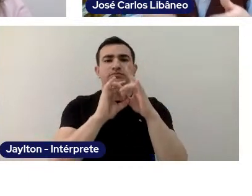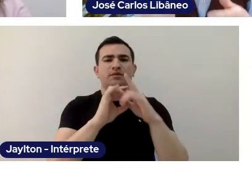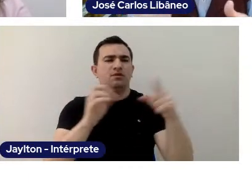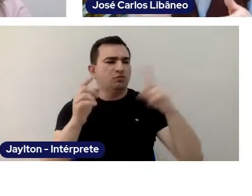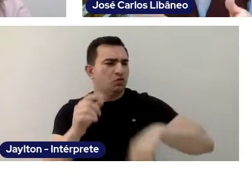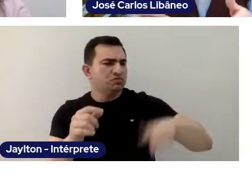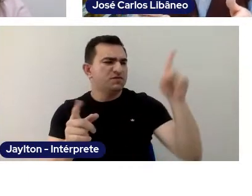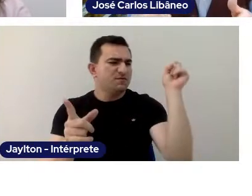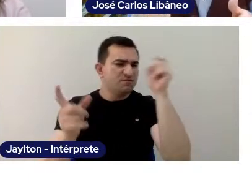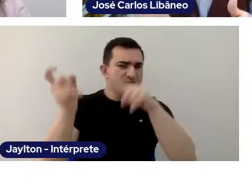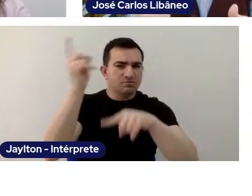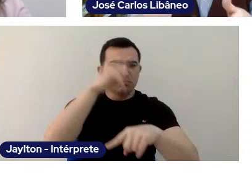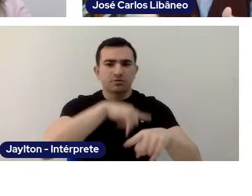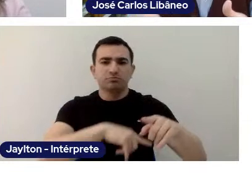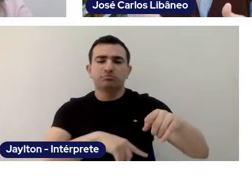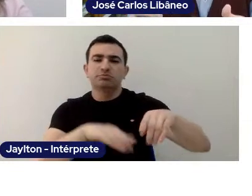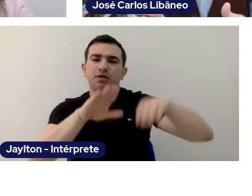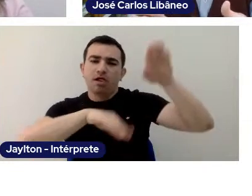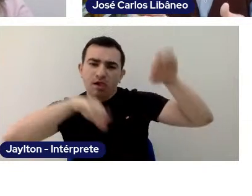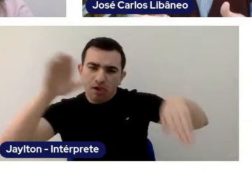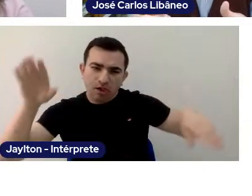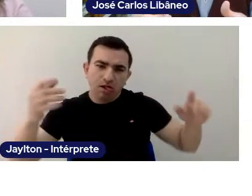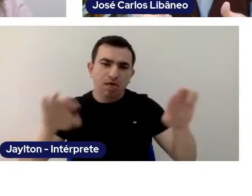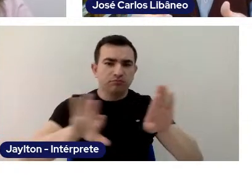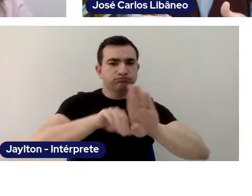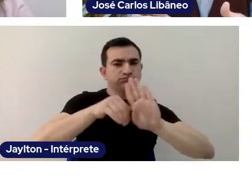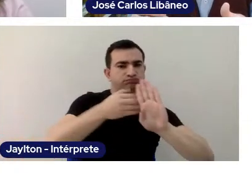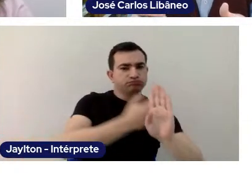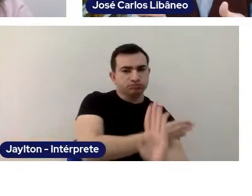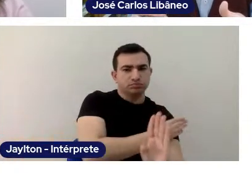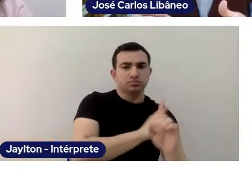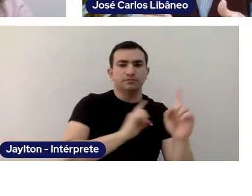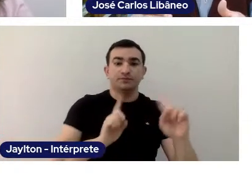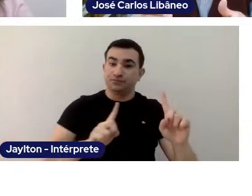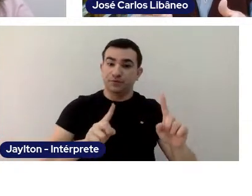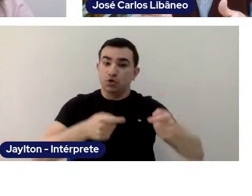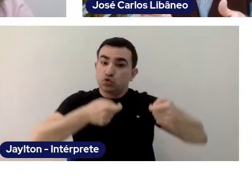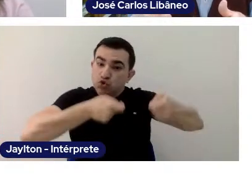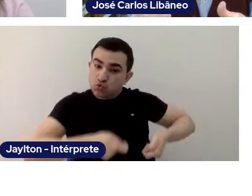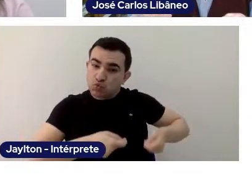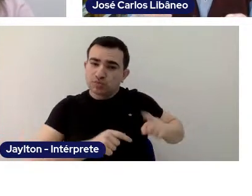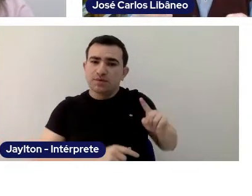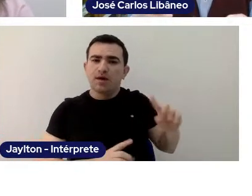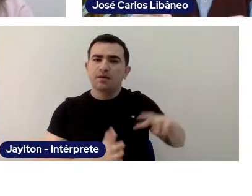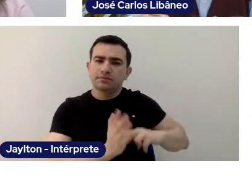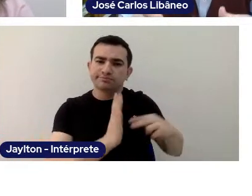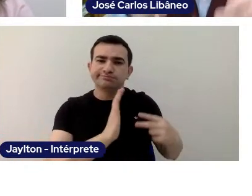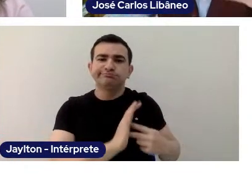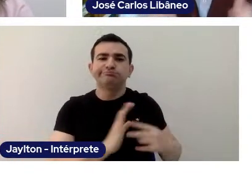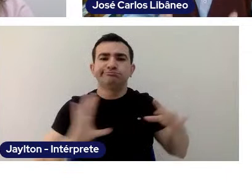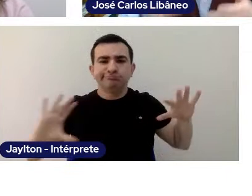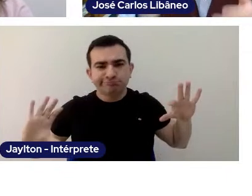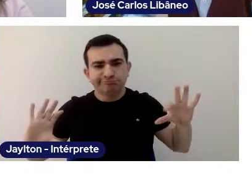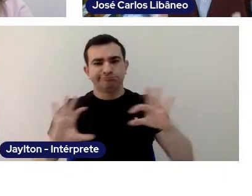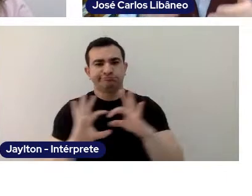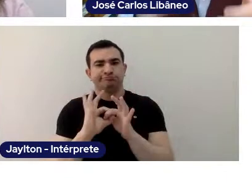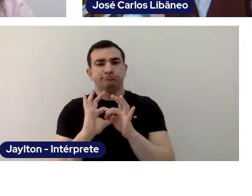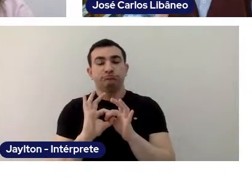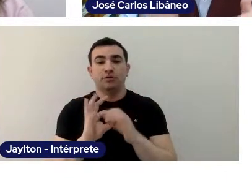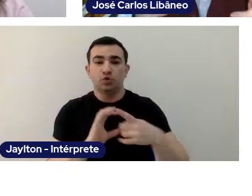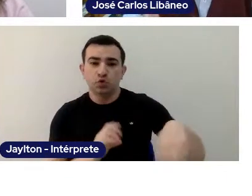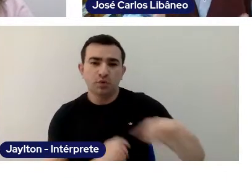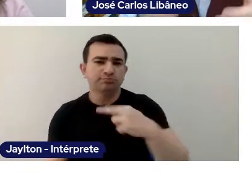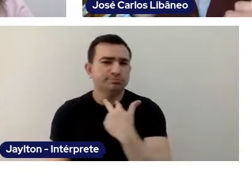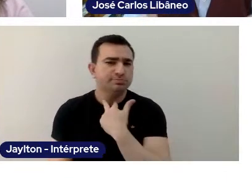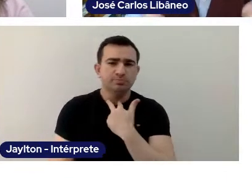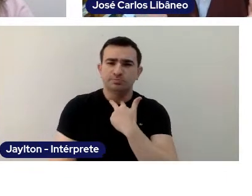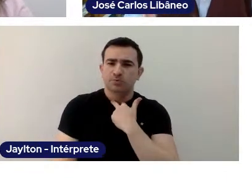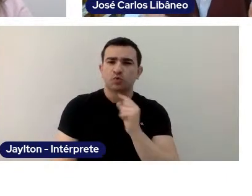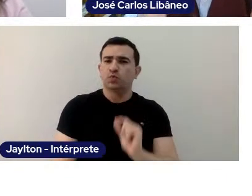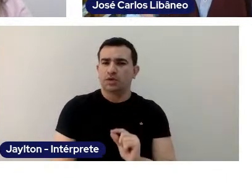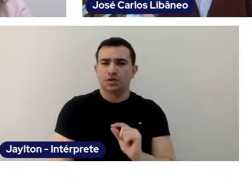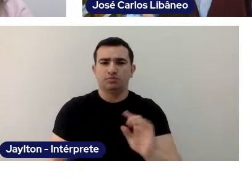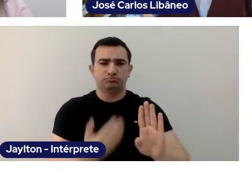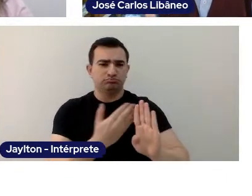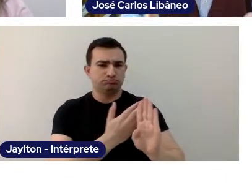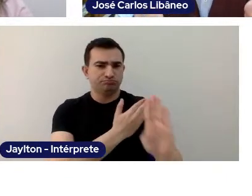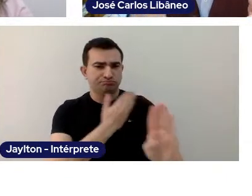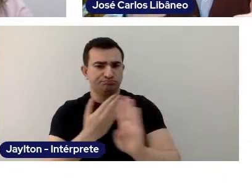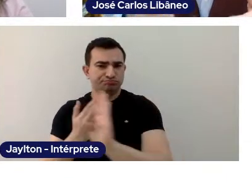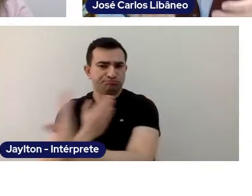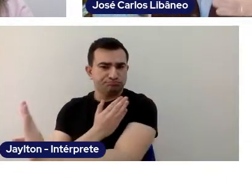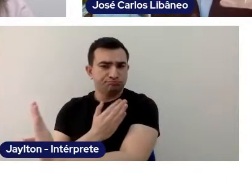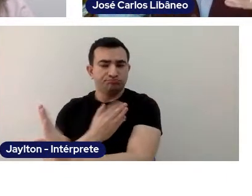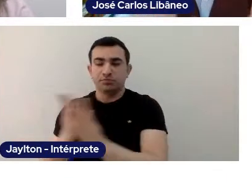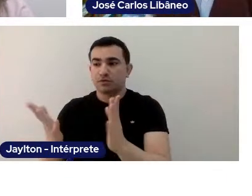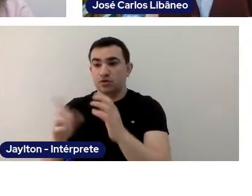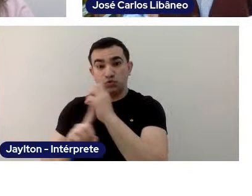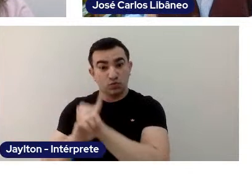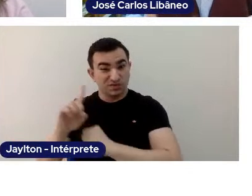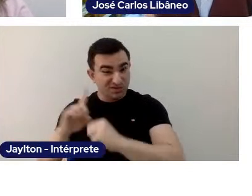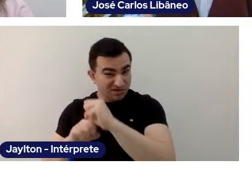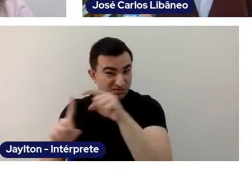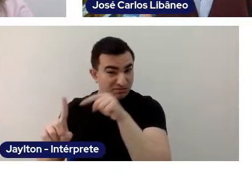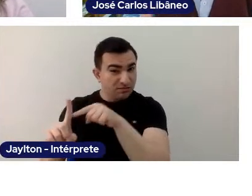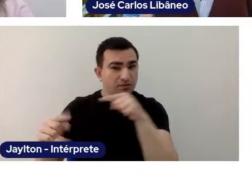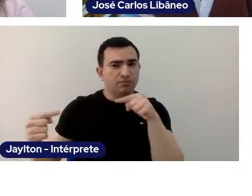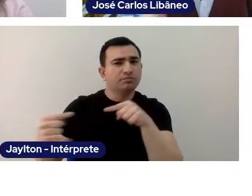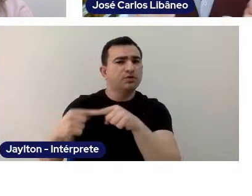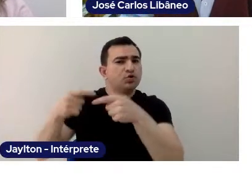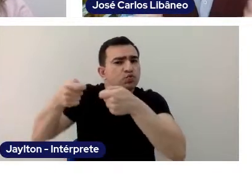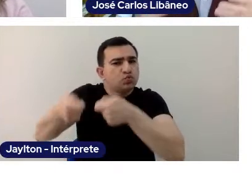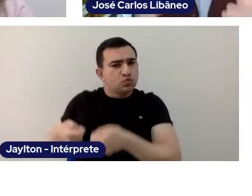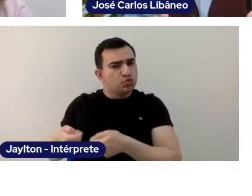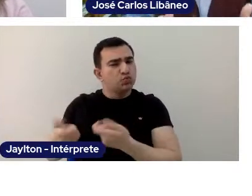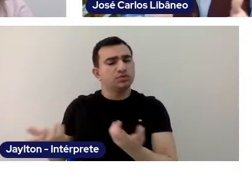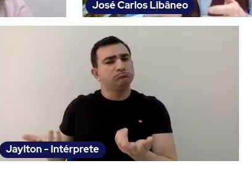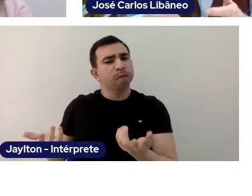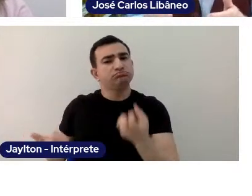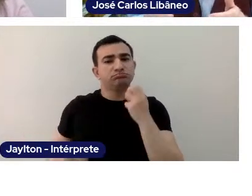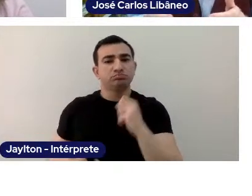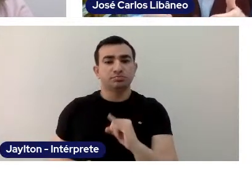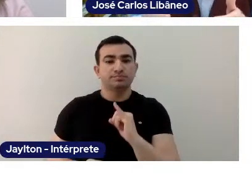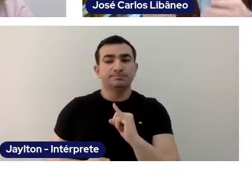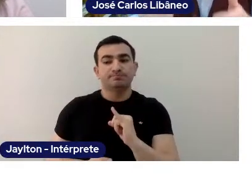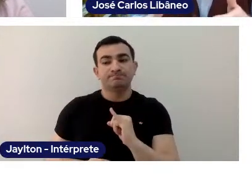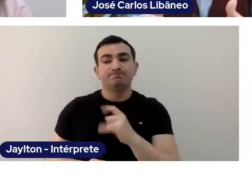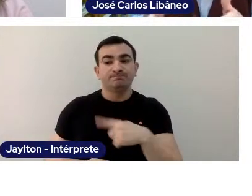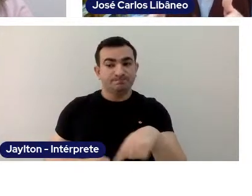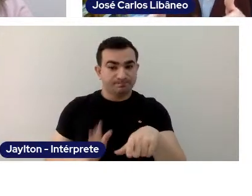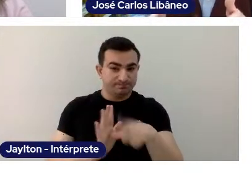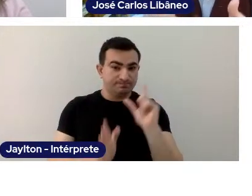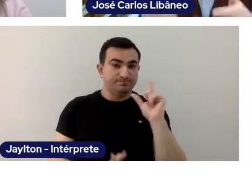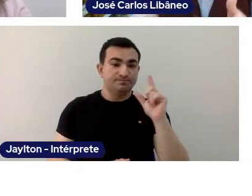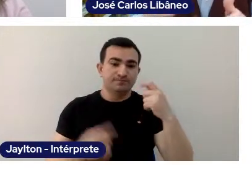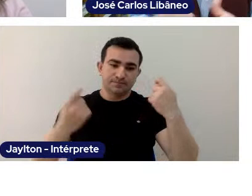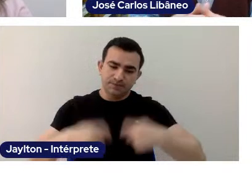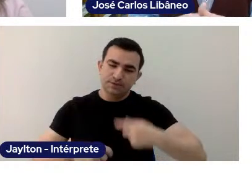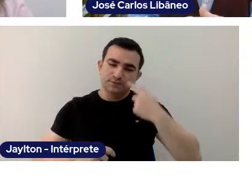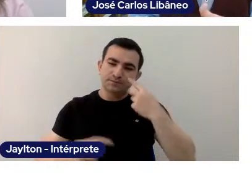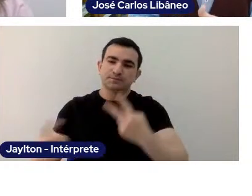So, for me, when we are talking about a school system that is socially fair, it means that we cannot talk about a fair public education if we are not considering social inequalities and social diversities.